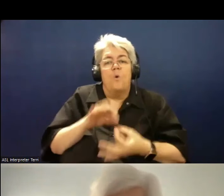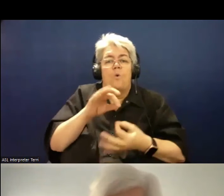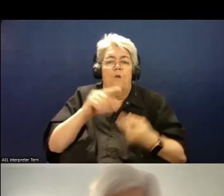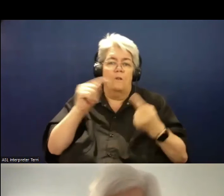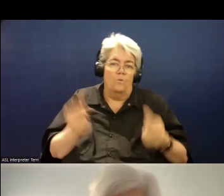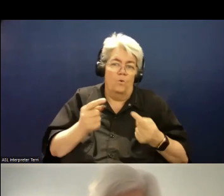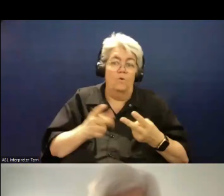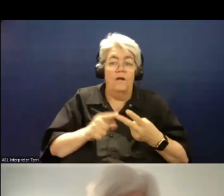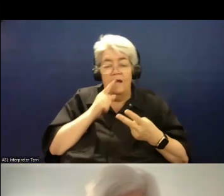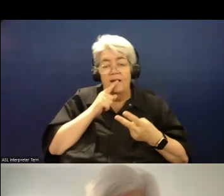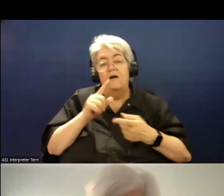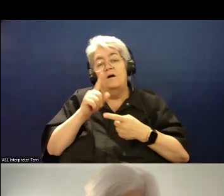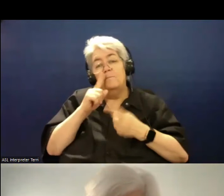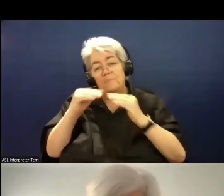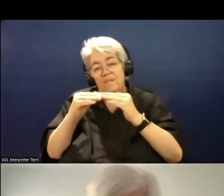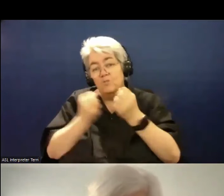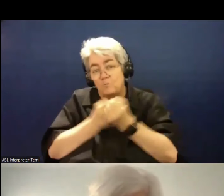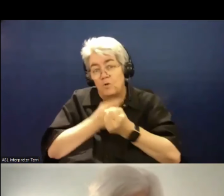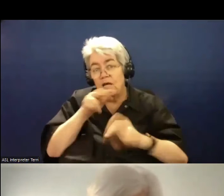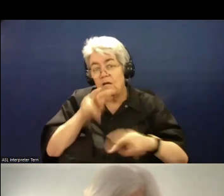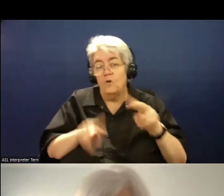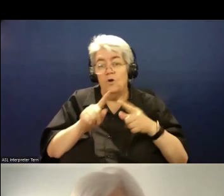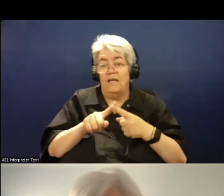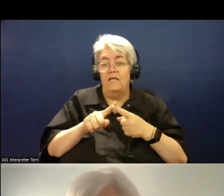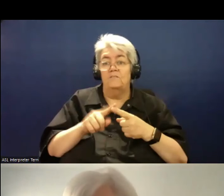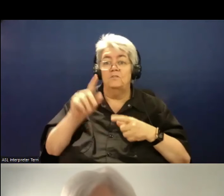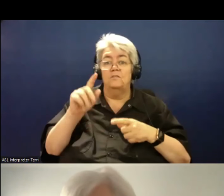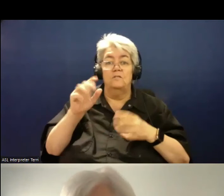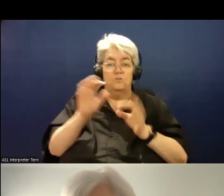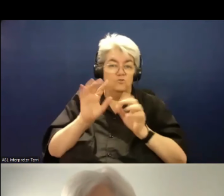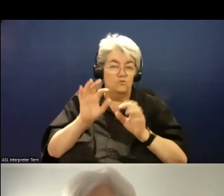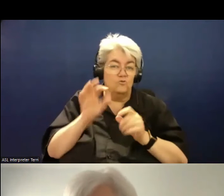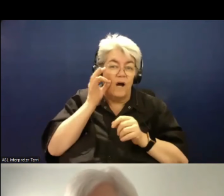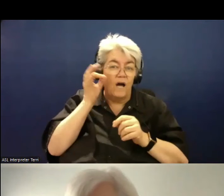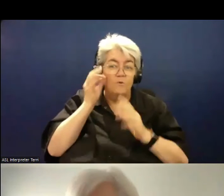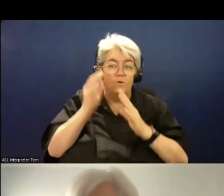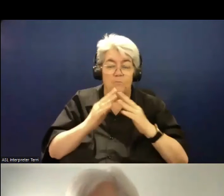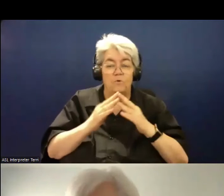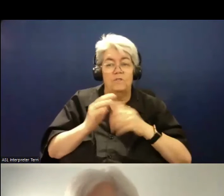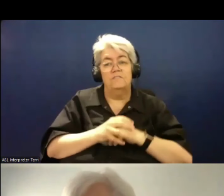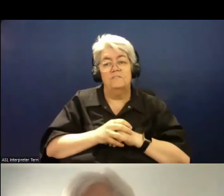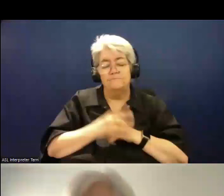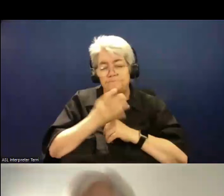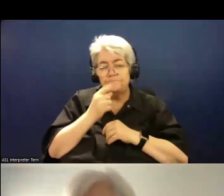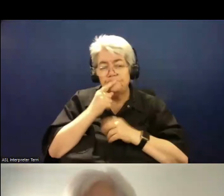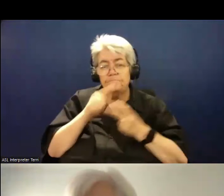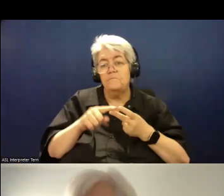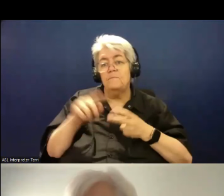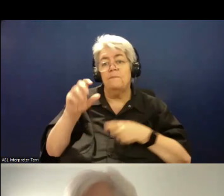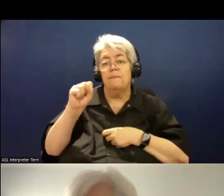TRIBUNAL COMMUNITY. . THAT IS ANOTHER A WAY AND THERE IS ANOTHER